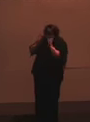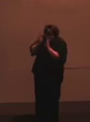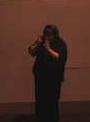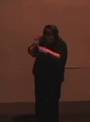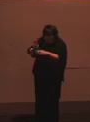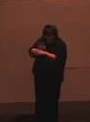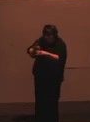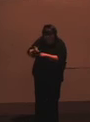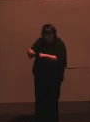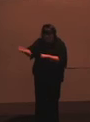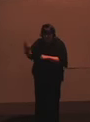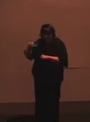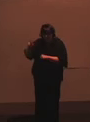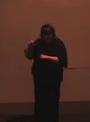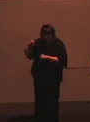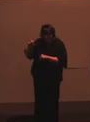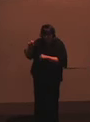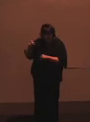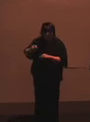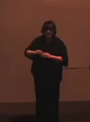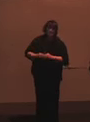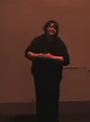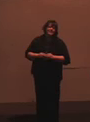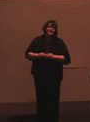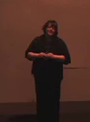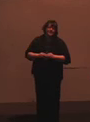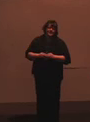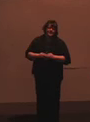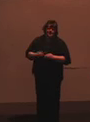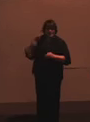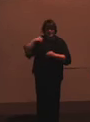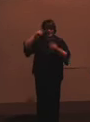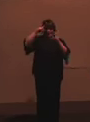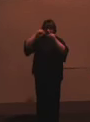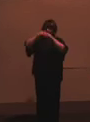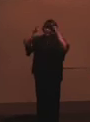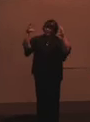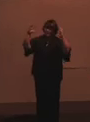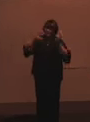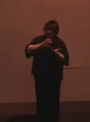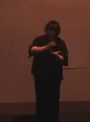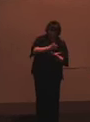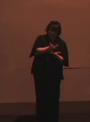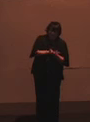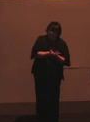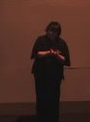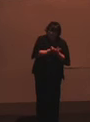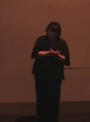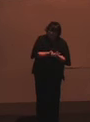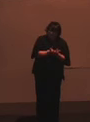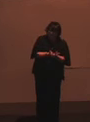So I think the nest is, in a sense, not innocent.